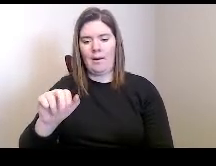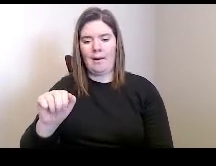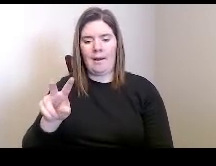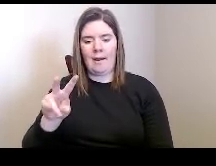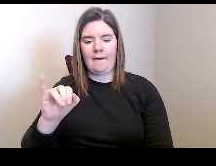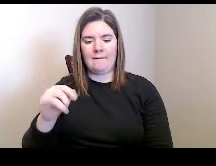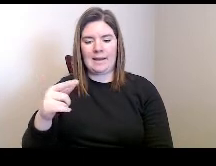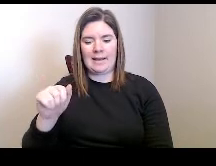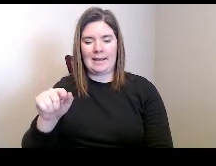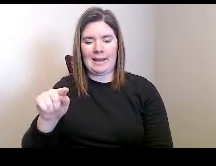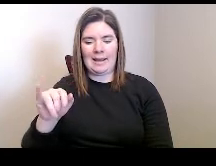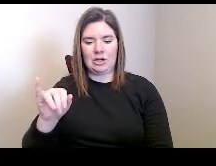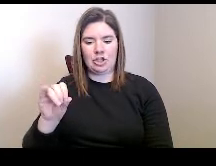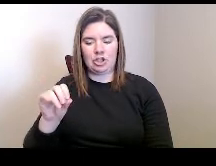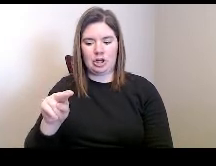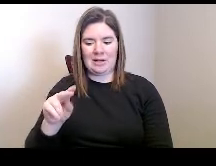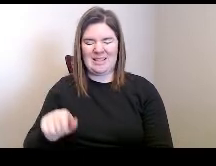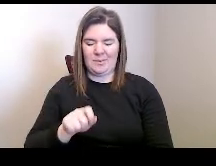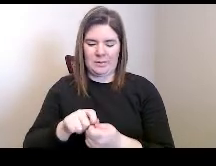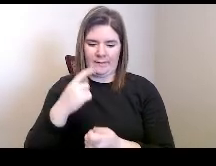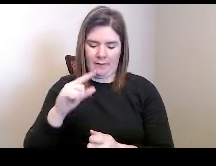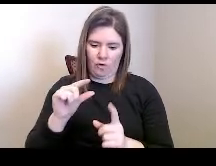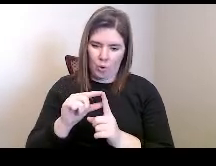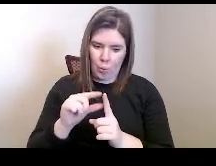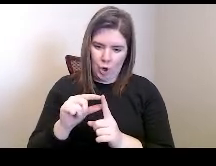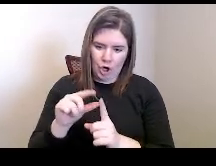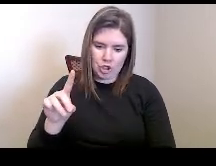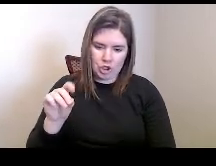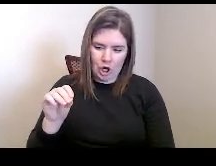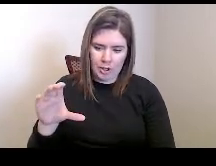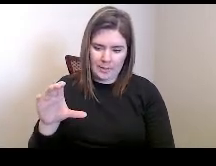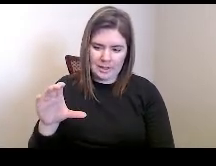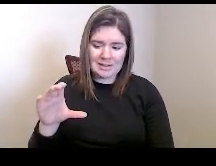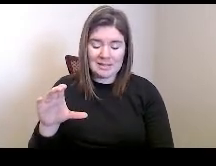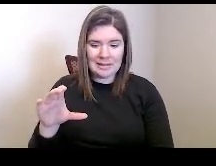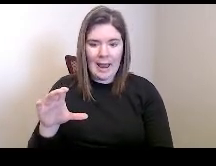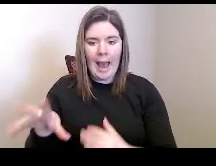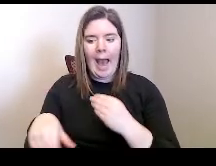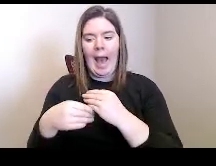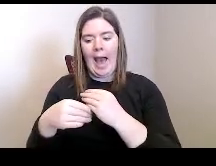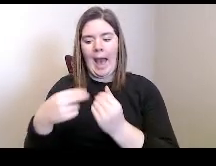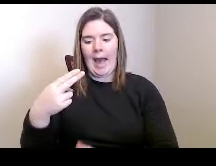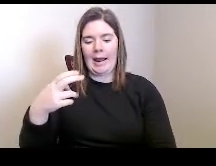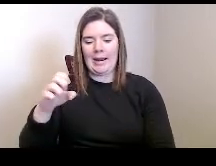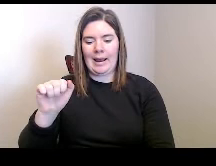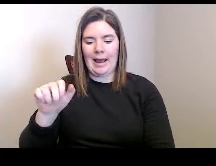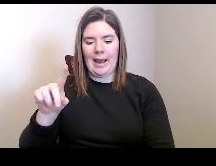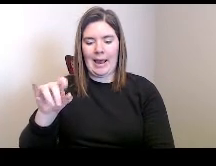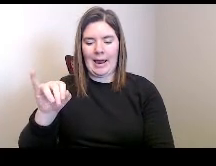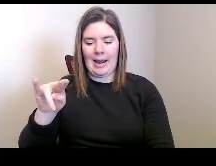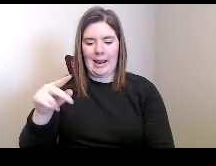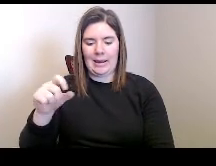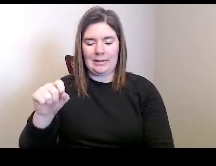particularly Word documents, is to add headings. So I can select some text here.